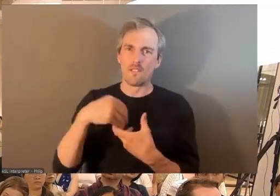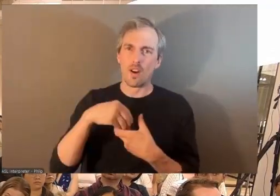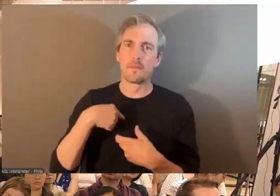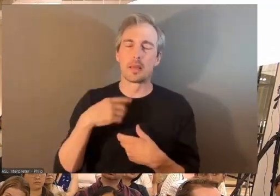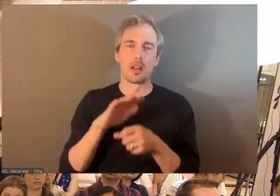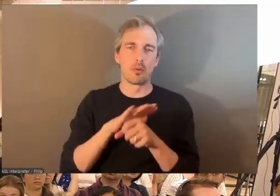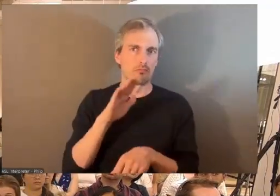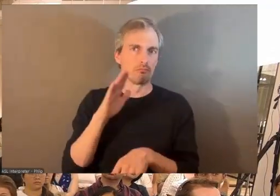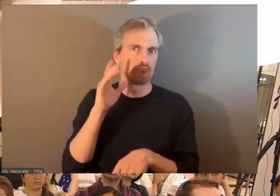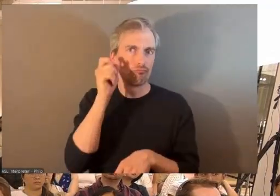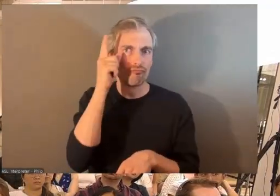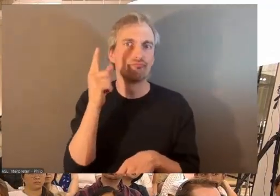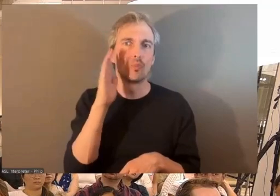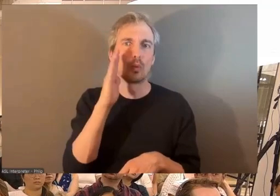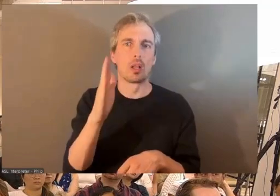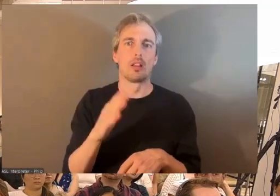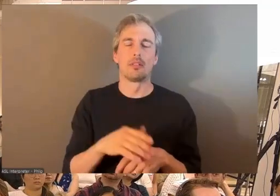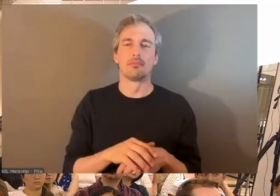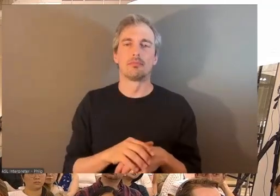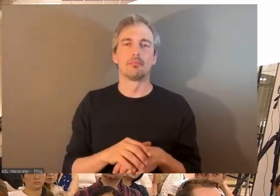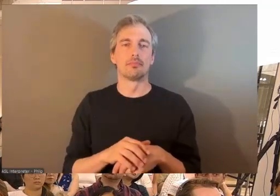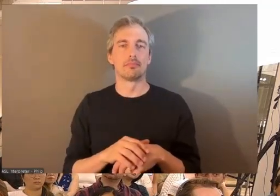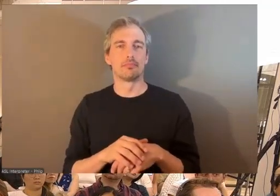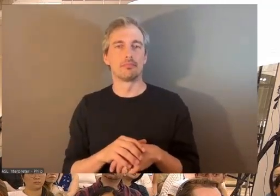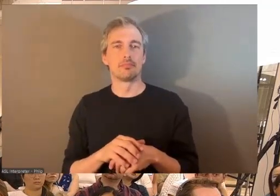Can I repeat what you said? Just to verify that I understood it?